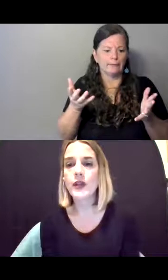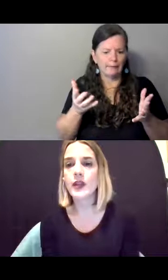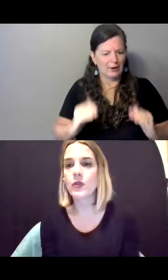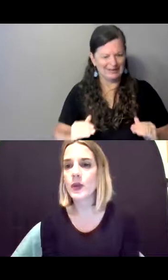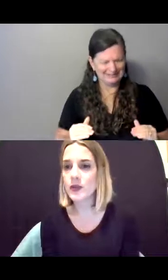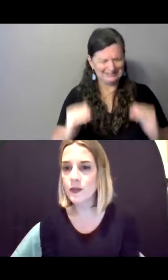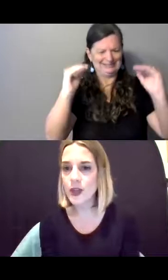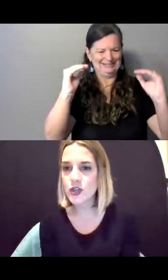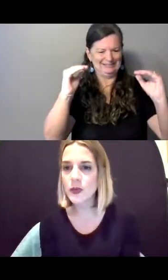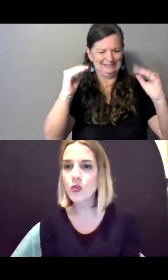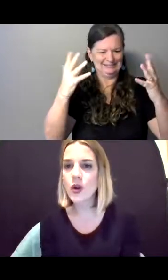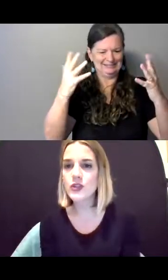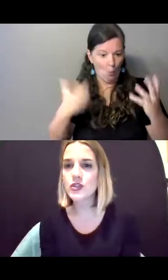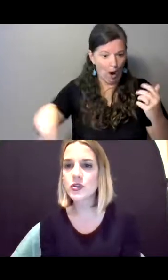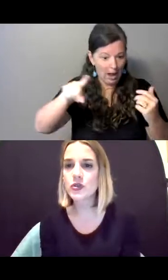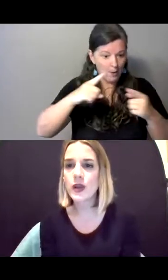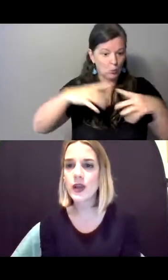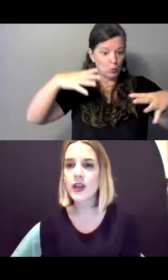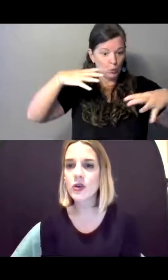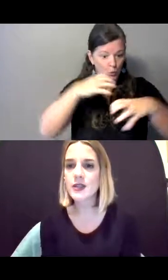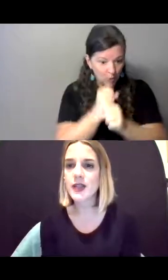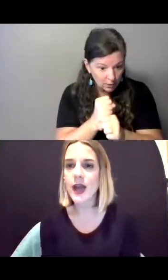they need to remember the information, but you want to increase that.